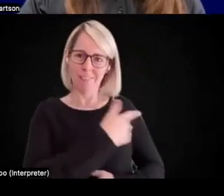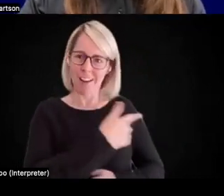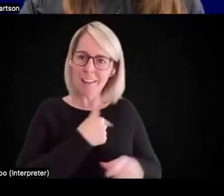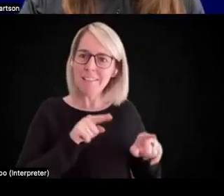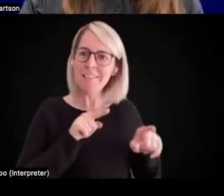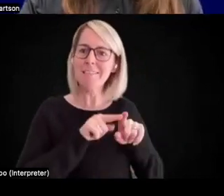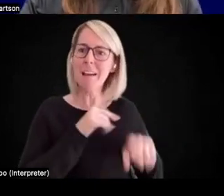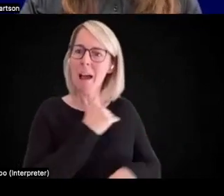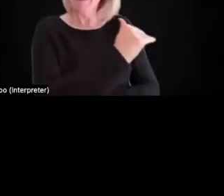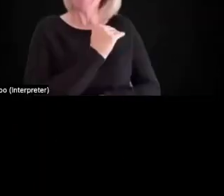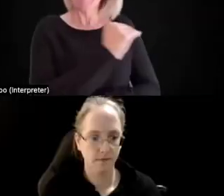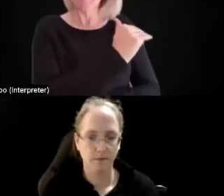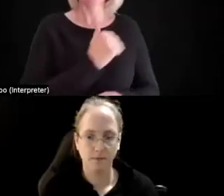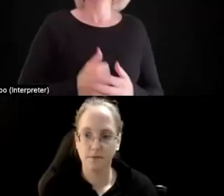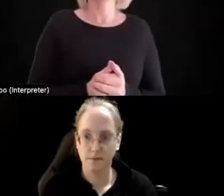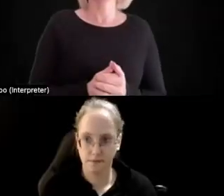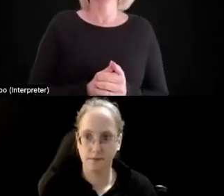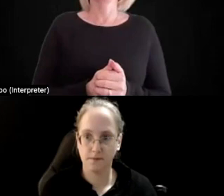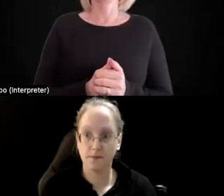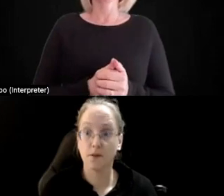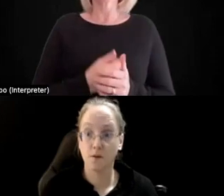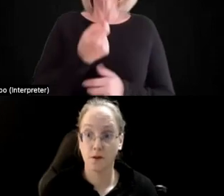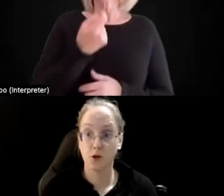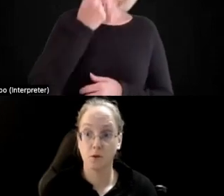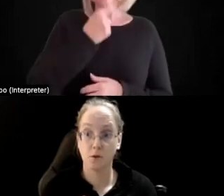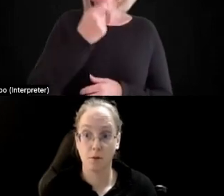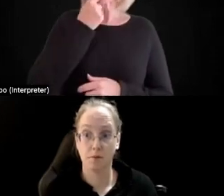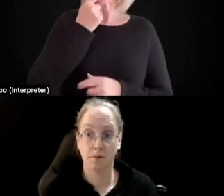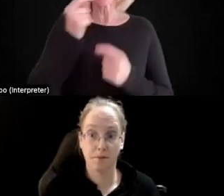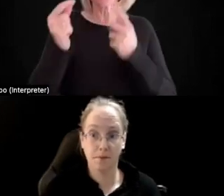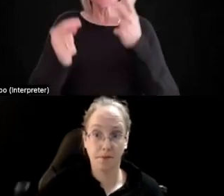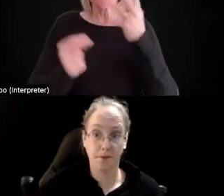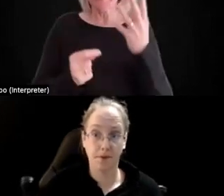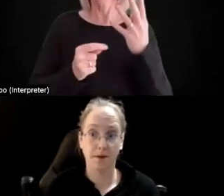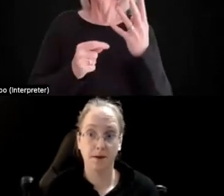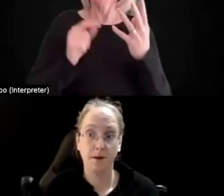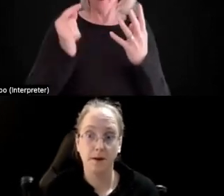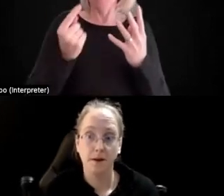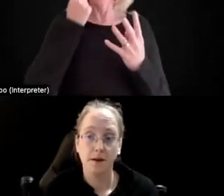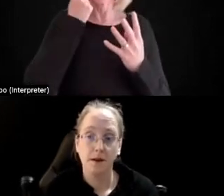A few little tweaks there and we go from a response that is not